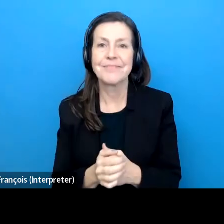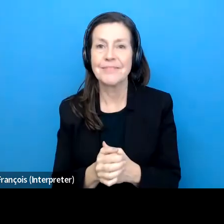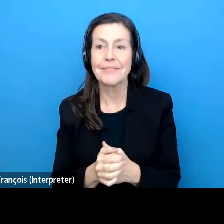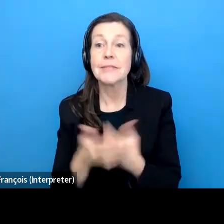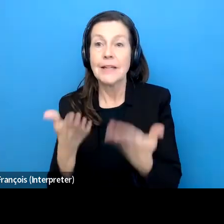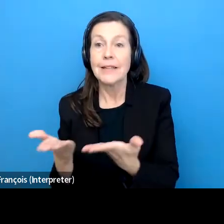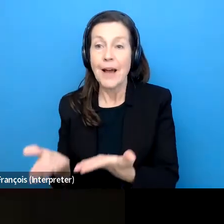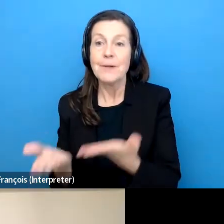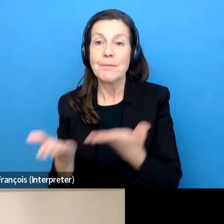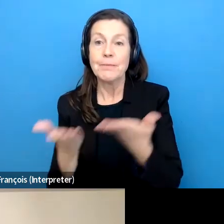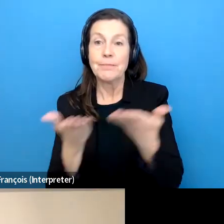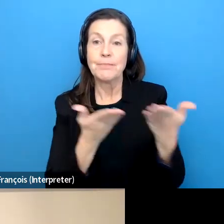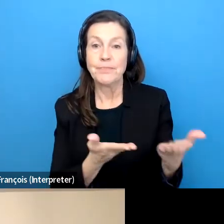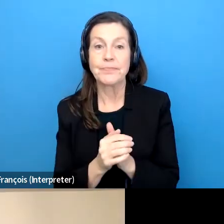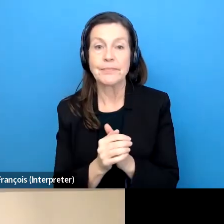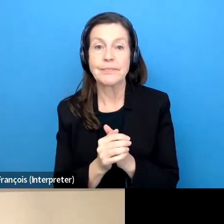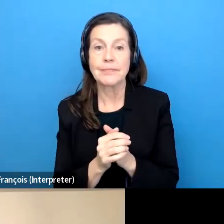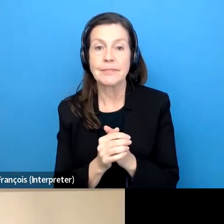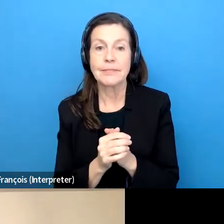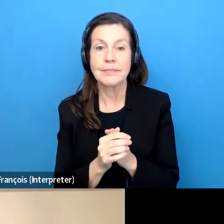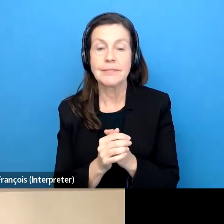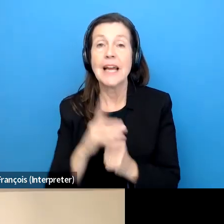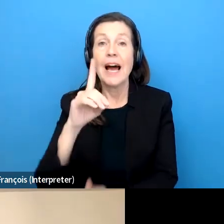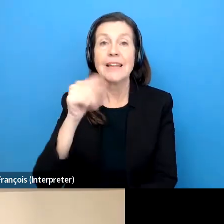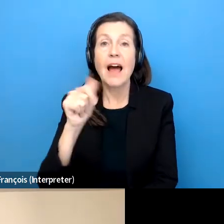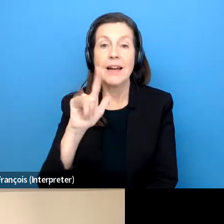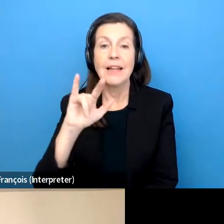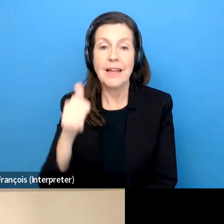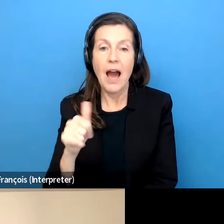representing the CEDAW committee, the United Nations' Committee